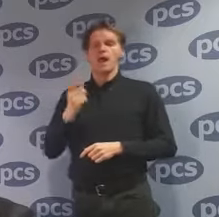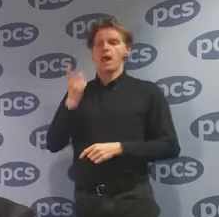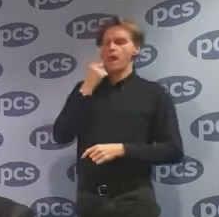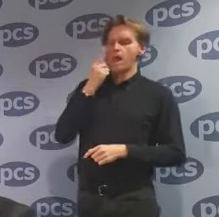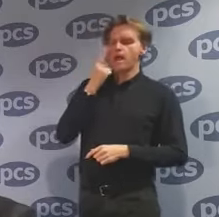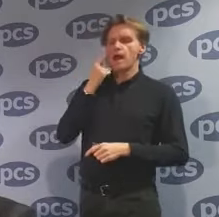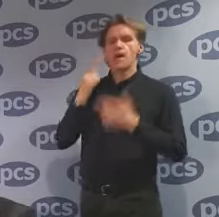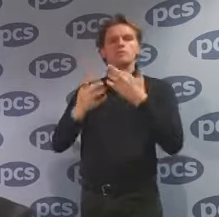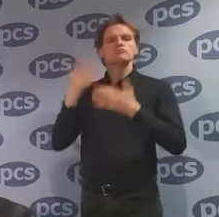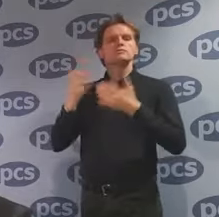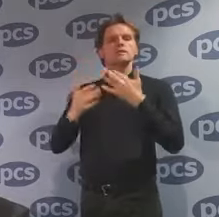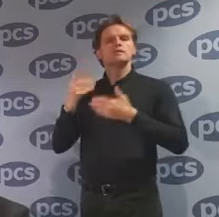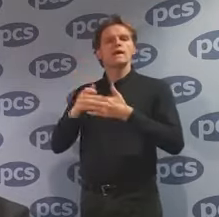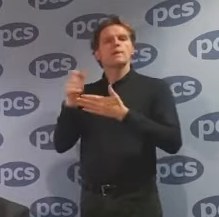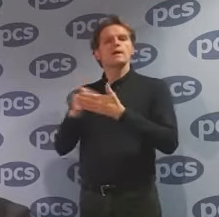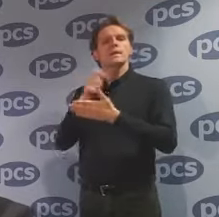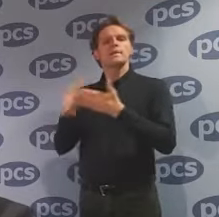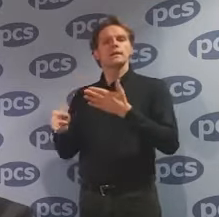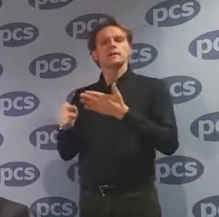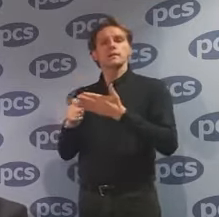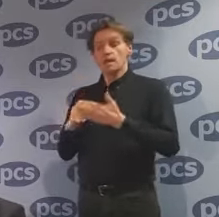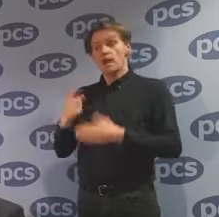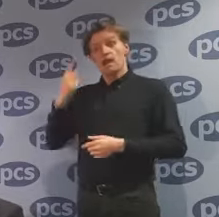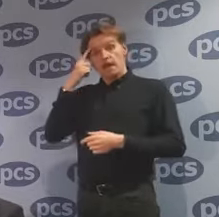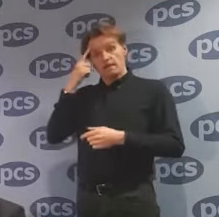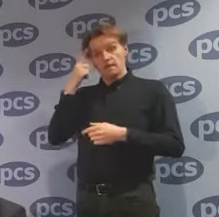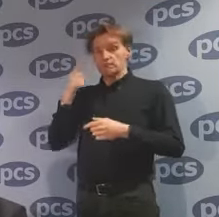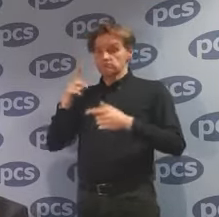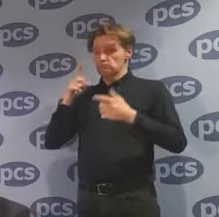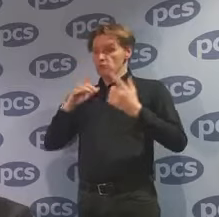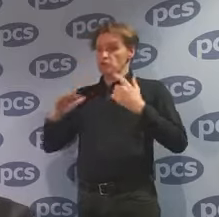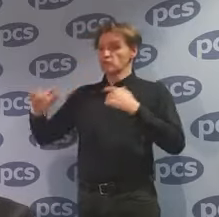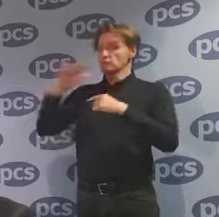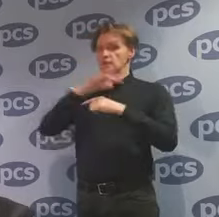has been universally accepted across the movement as a fantastic result for a